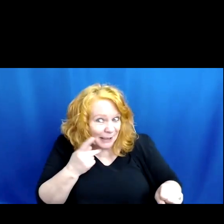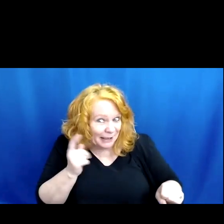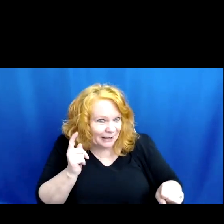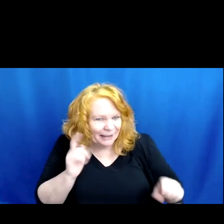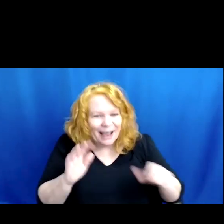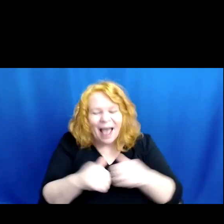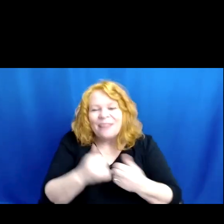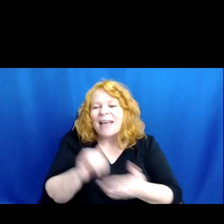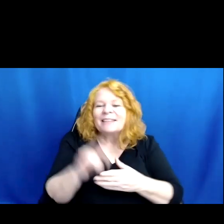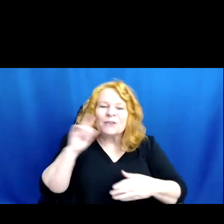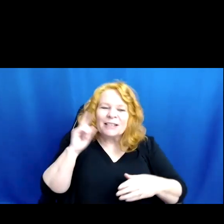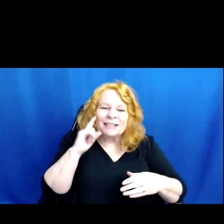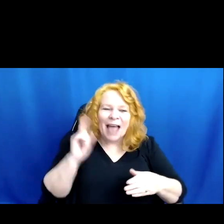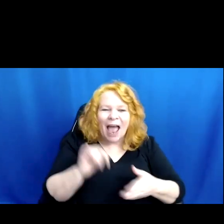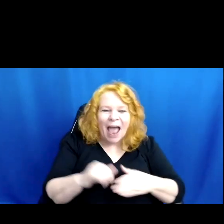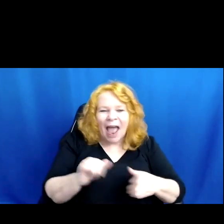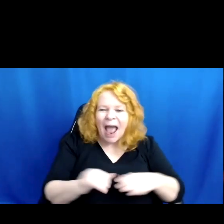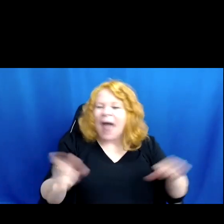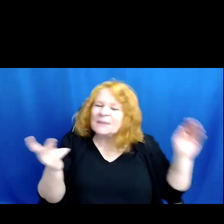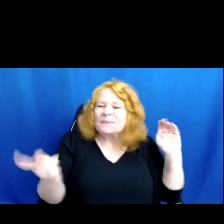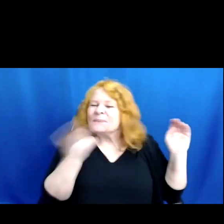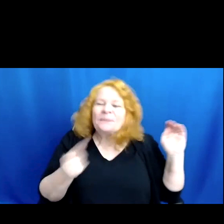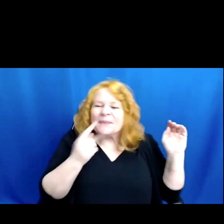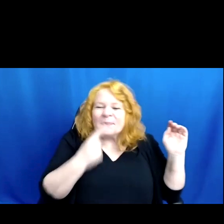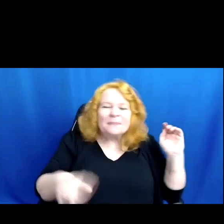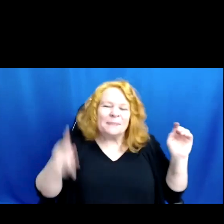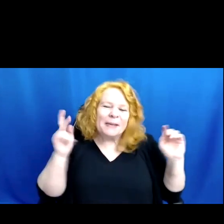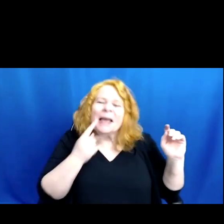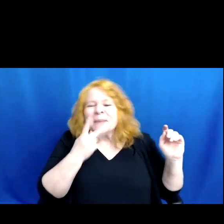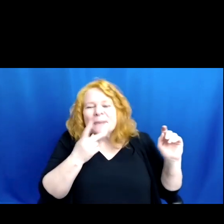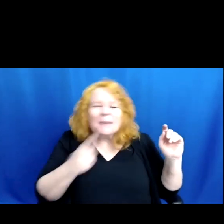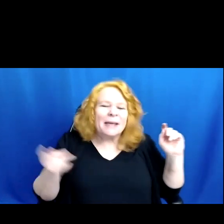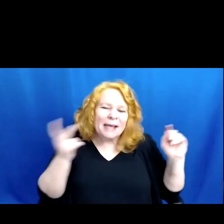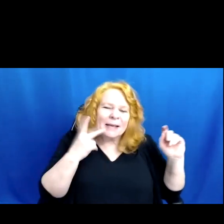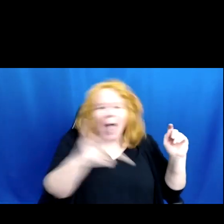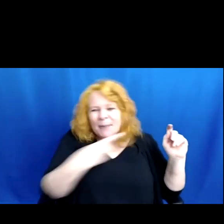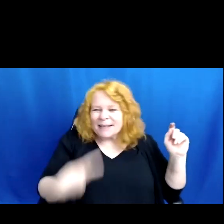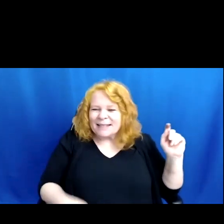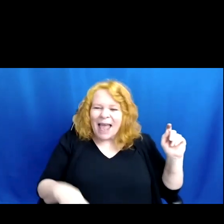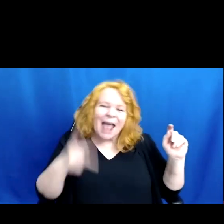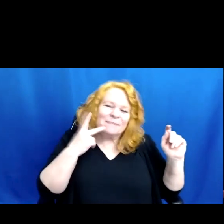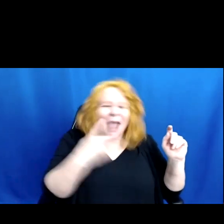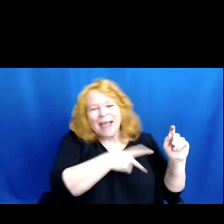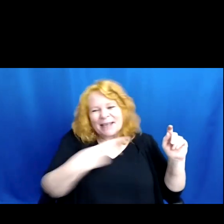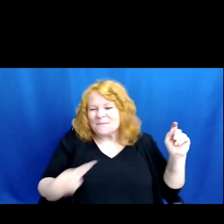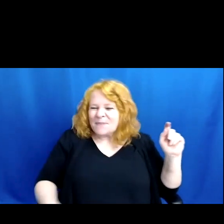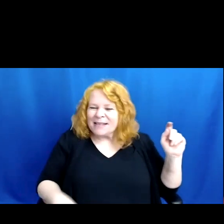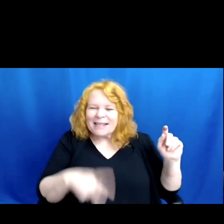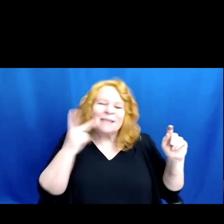She goes, Princess Peggy, Princess Peggy, we love Princess Peggy.